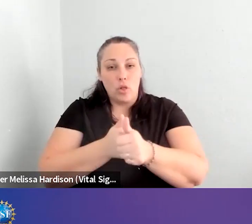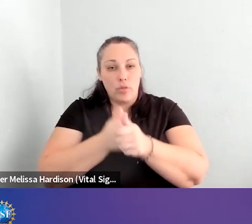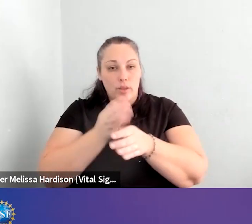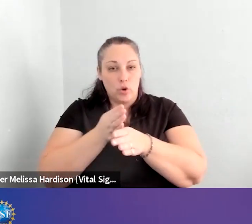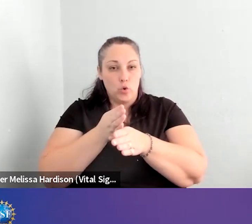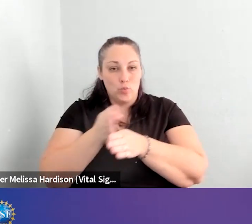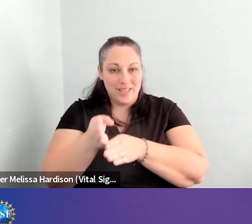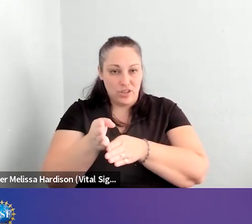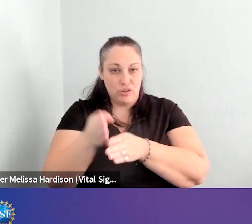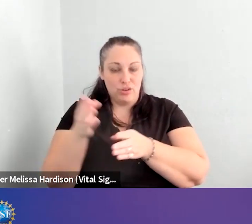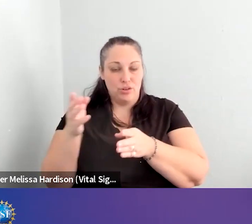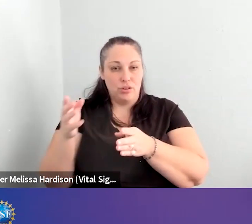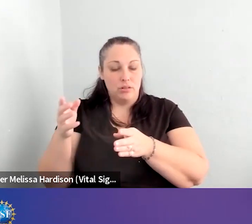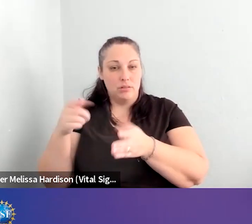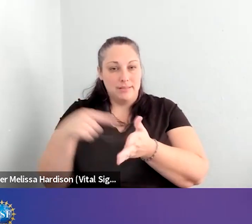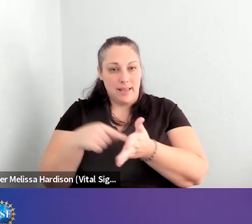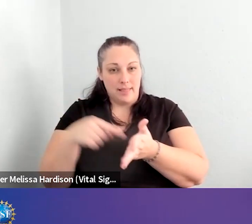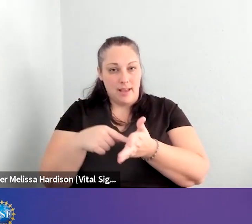out to a CAREER program officer for additional details.